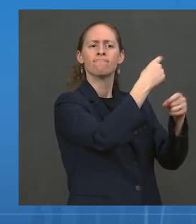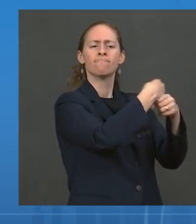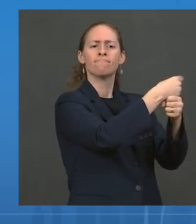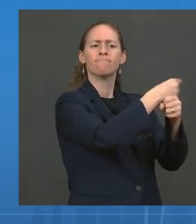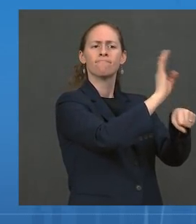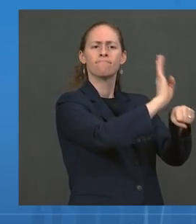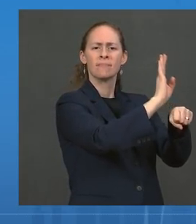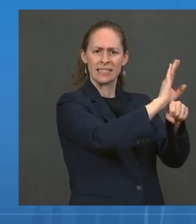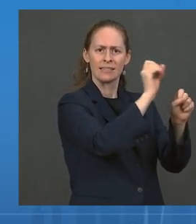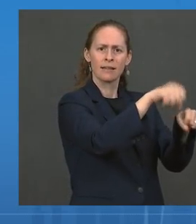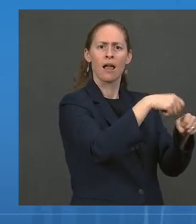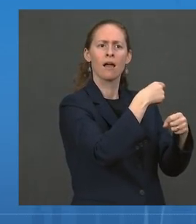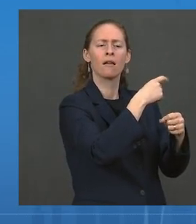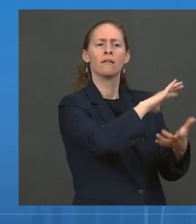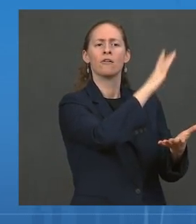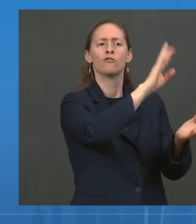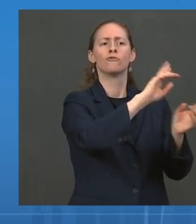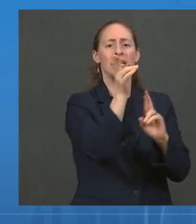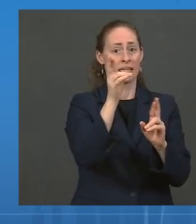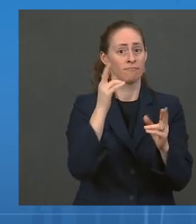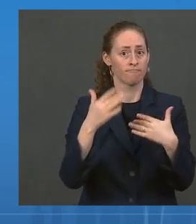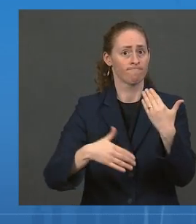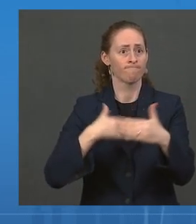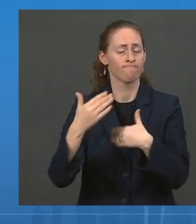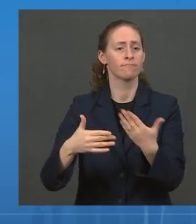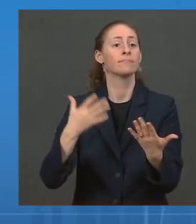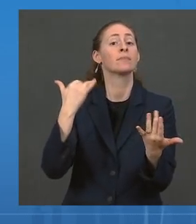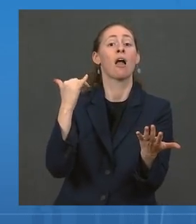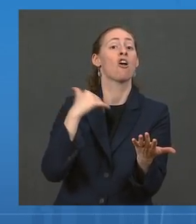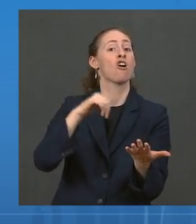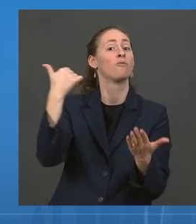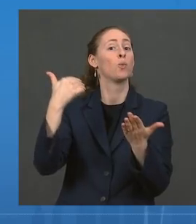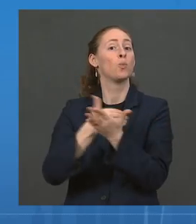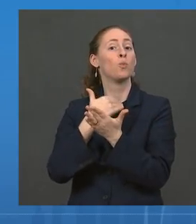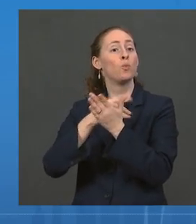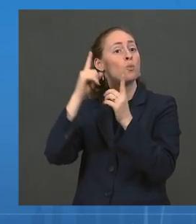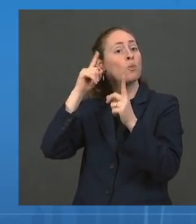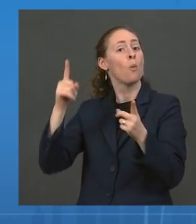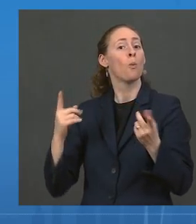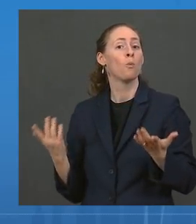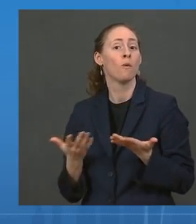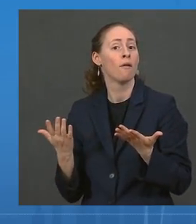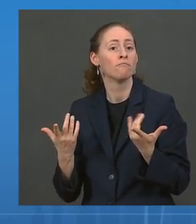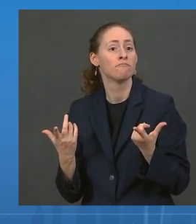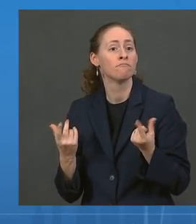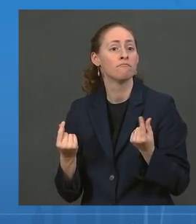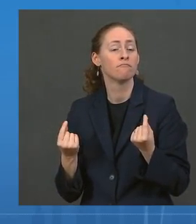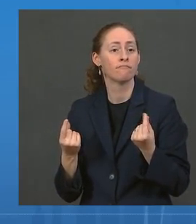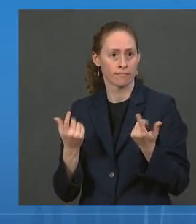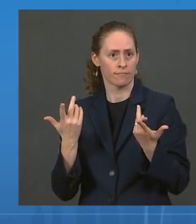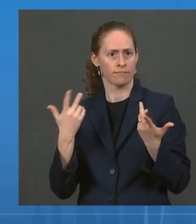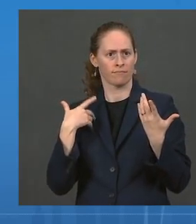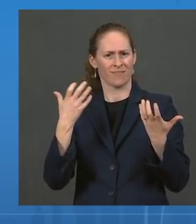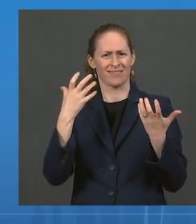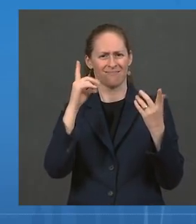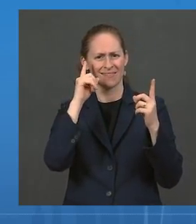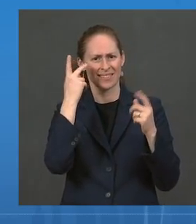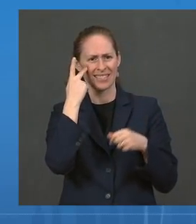Today, we're taking another major step to bolster vaccine manufacturing both for this pandemic and to prepare for any future threats.